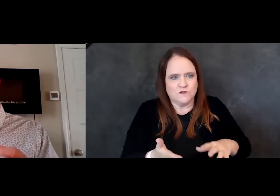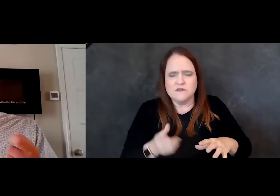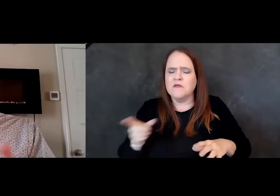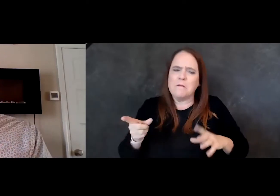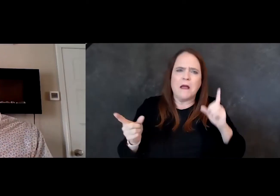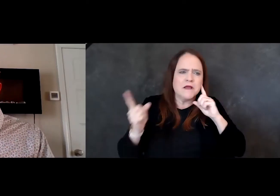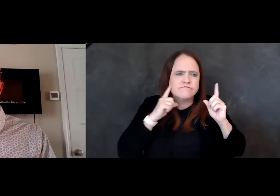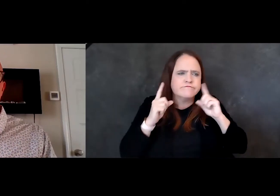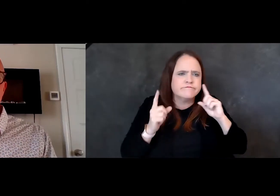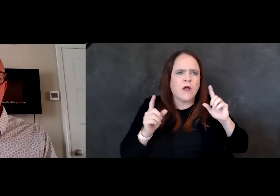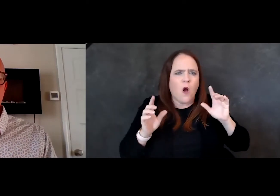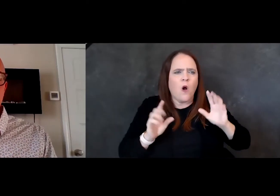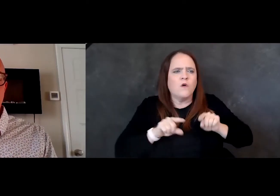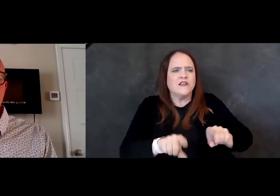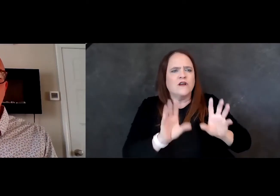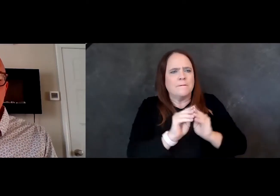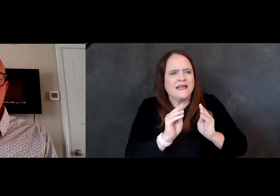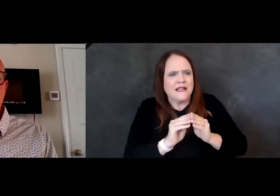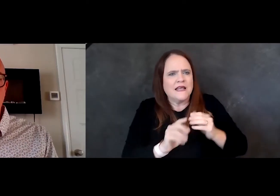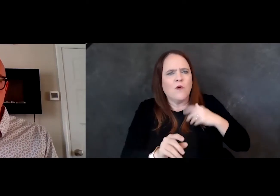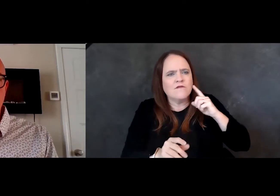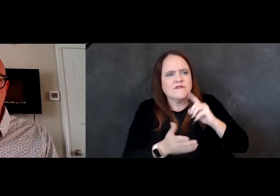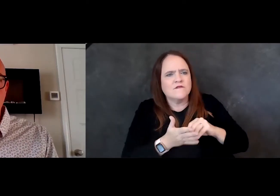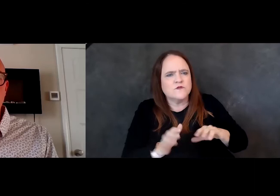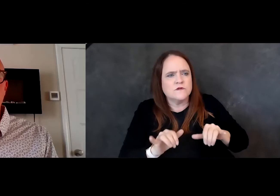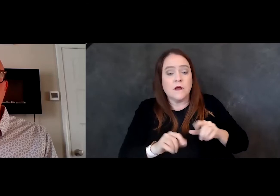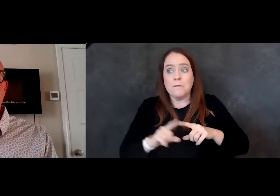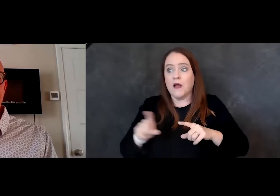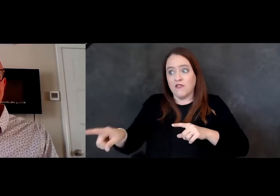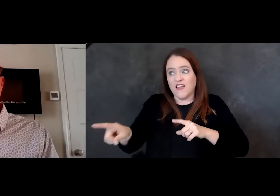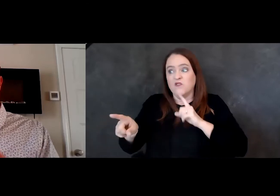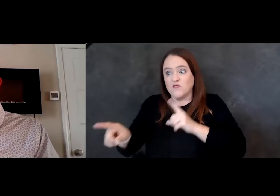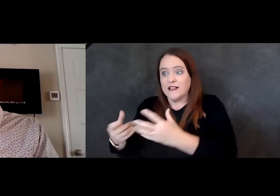For them to have the opportunity to jump in and really be a part of that work and identify